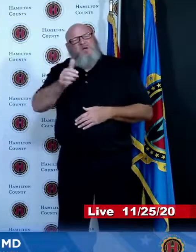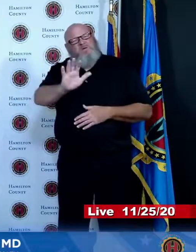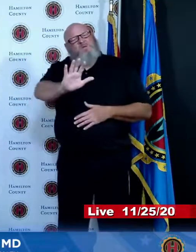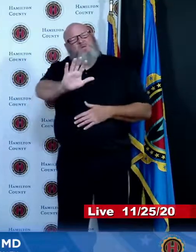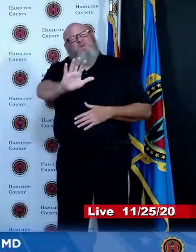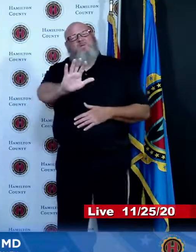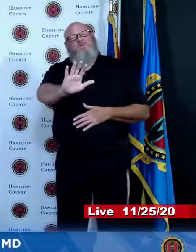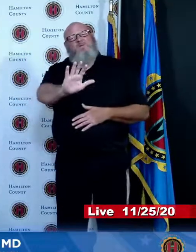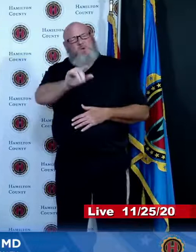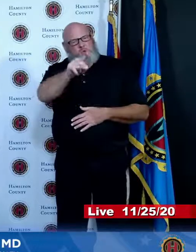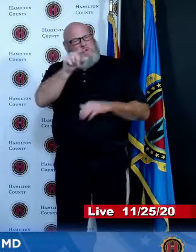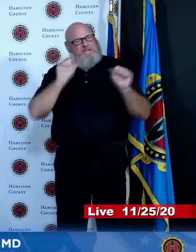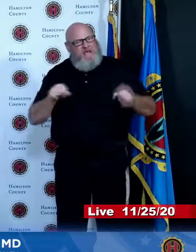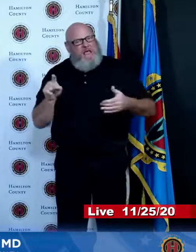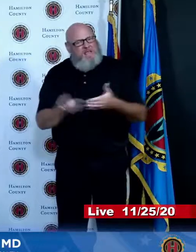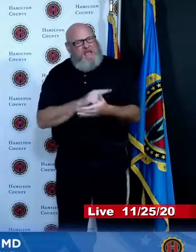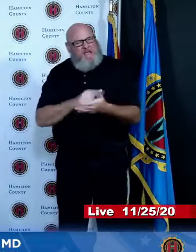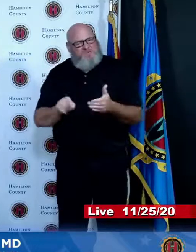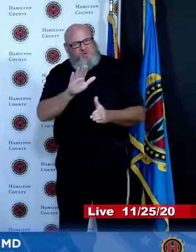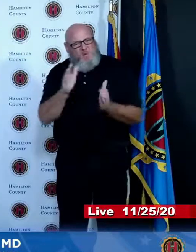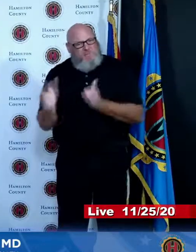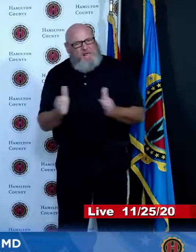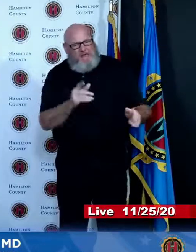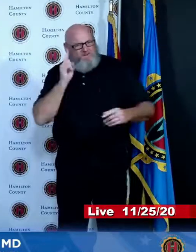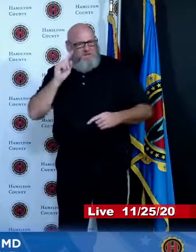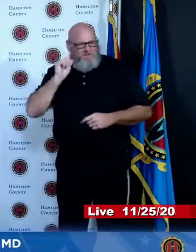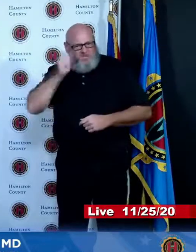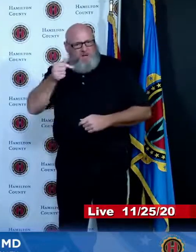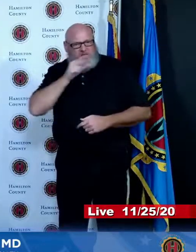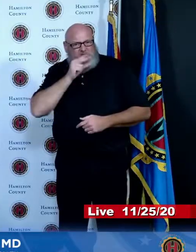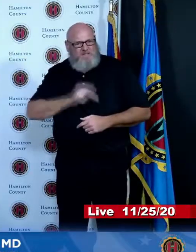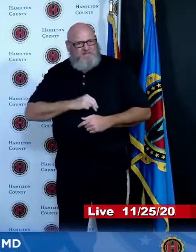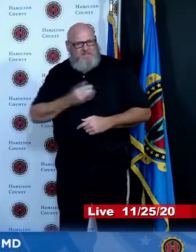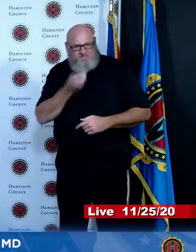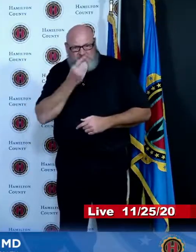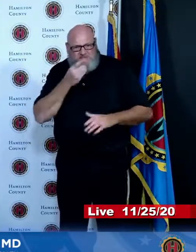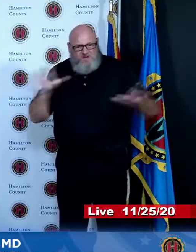we need help and really this is what it looks like to take care of each other right now and I